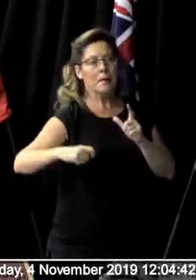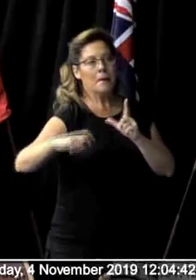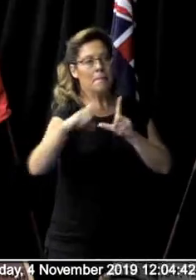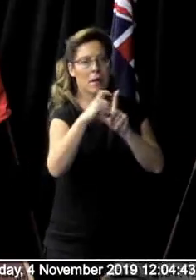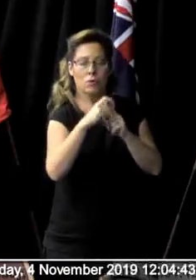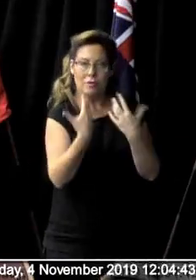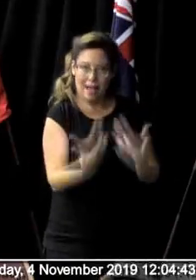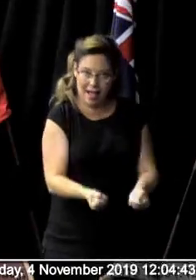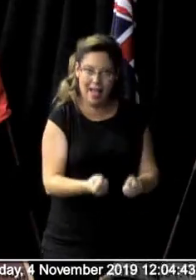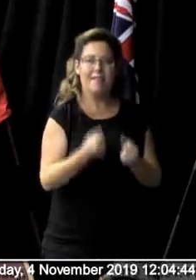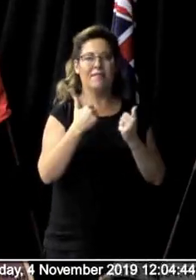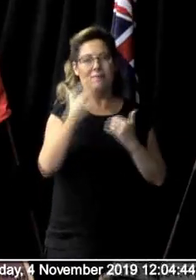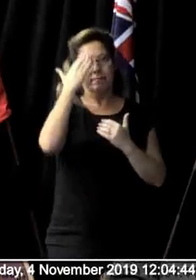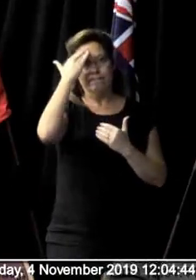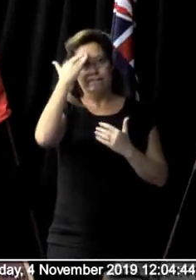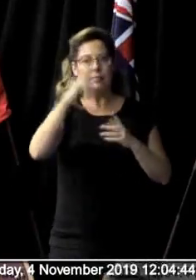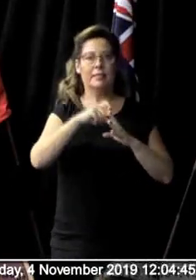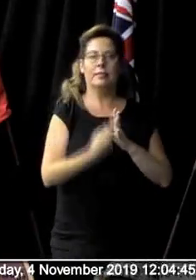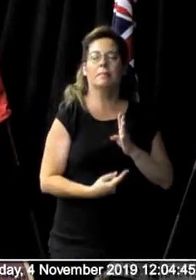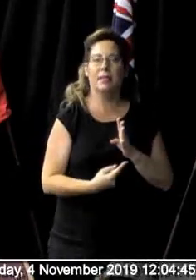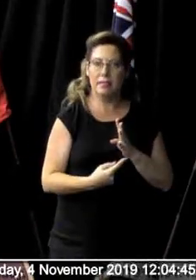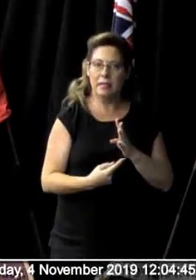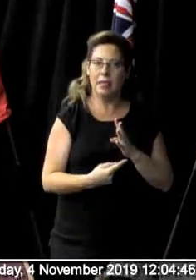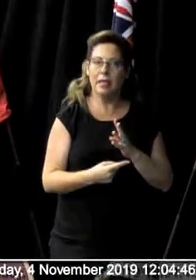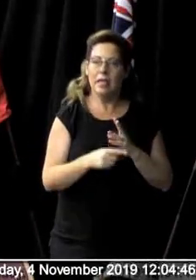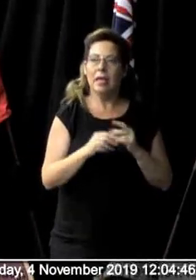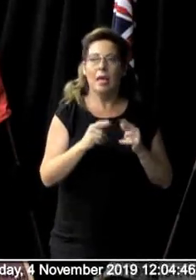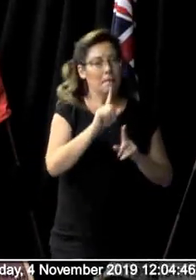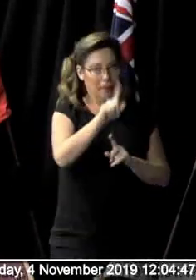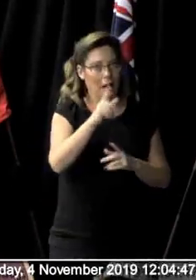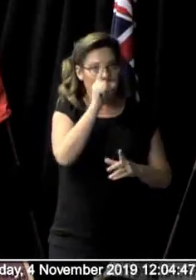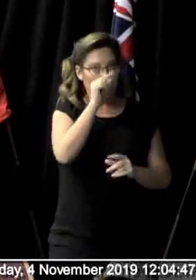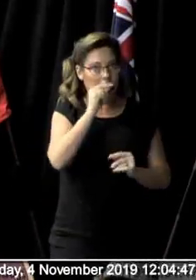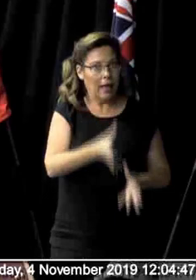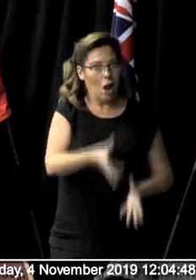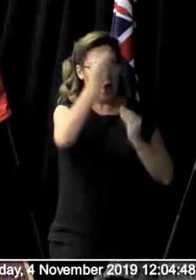When she picks something up she’s usually right from then on she’s right to go.